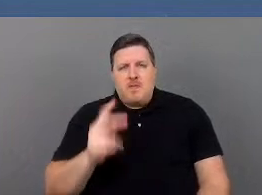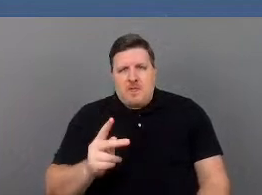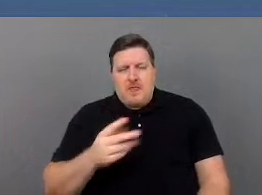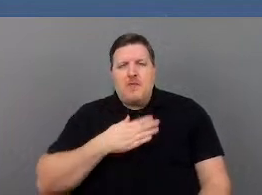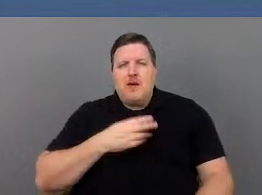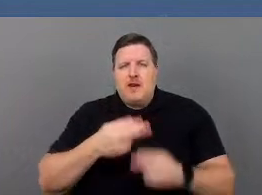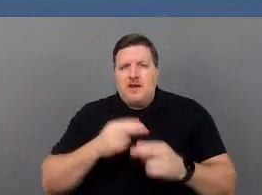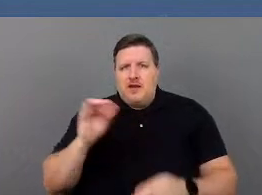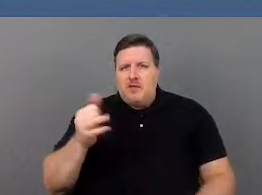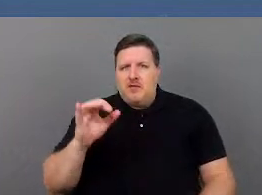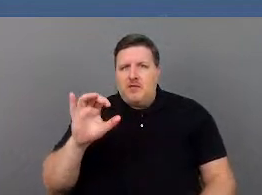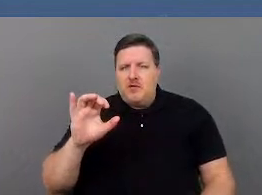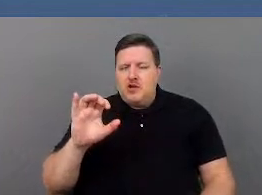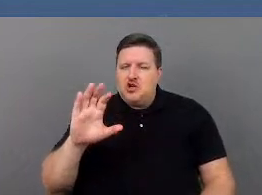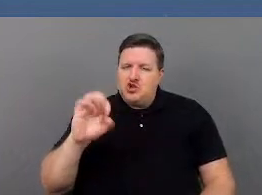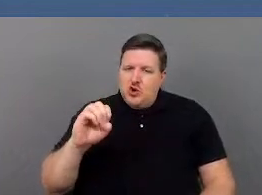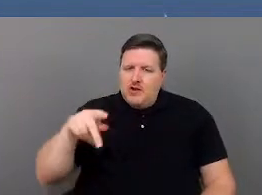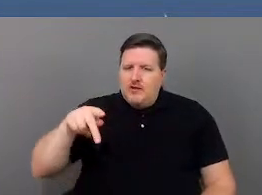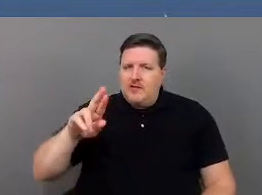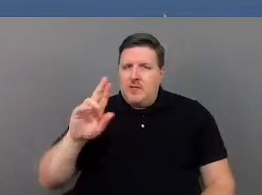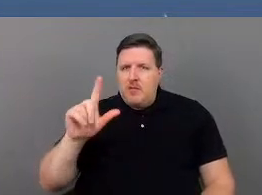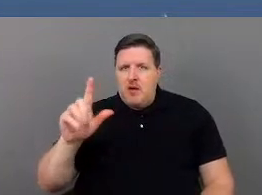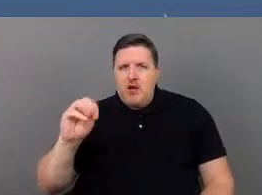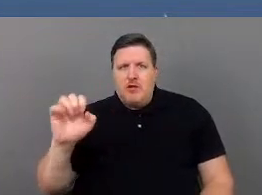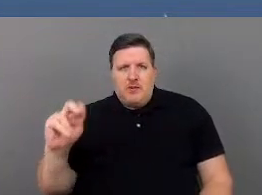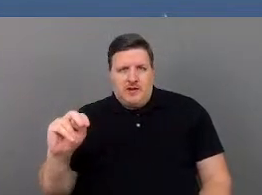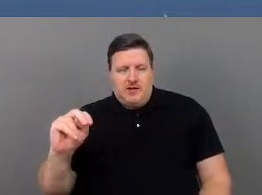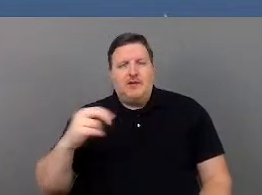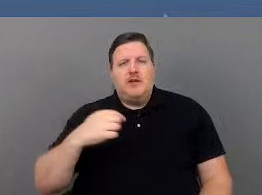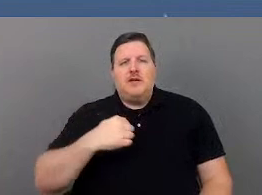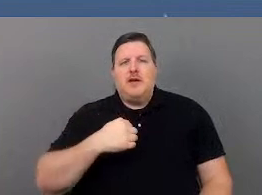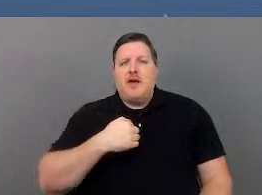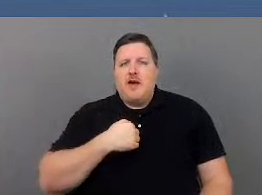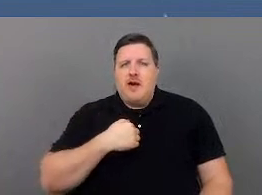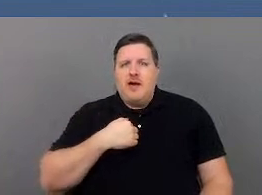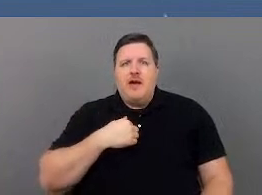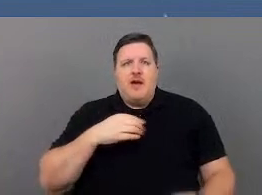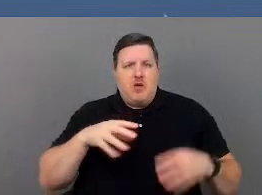I'VE LIVED IN NORTH MINNEAPOLIS FOR 30 PLUS YEARS AND I